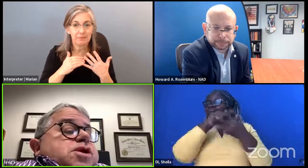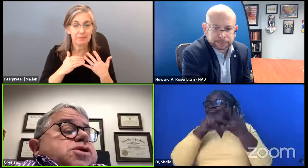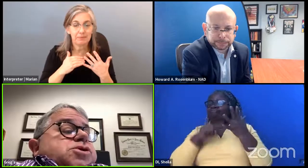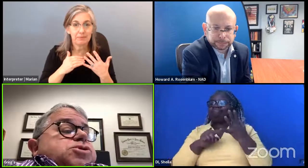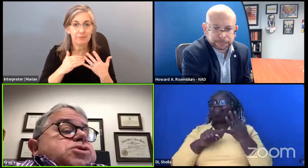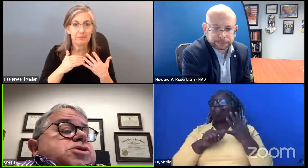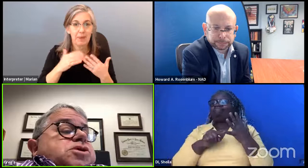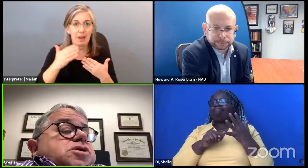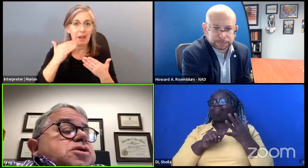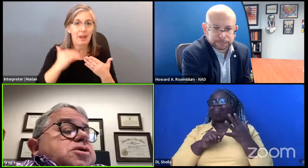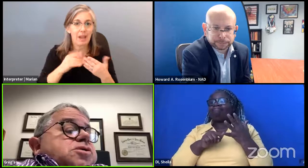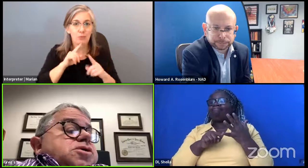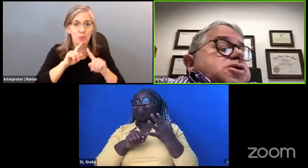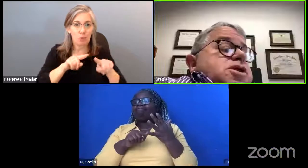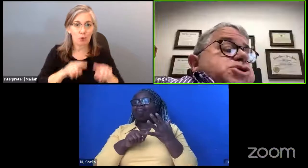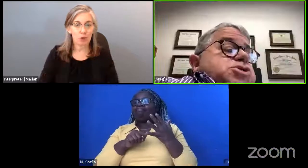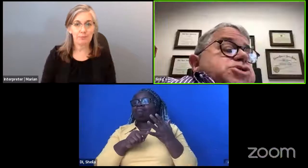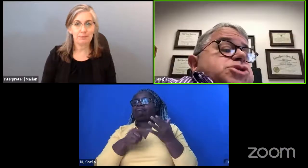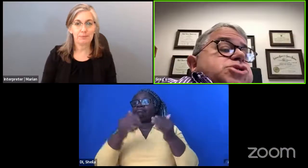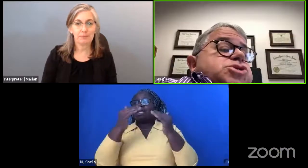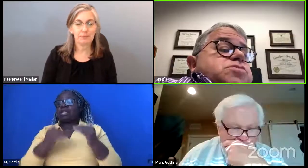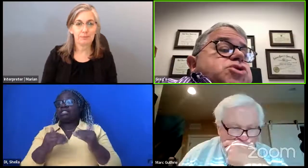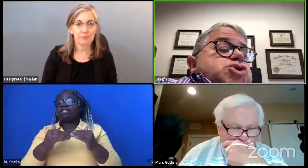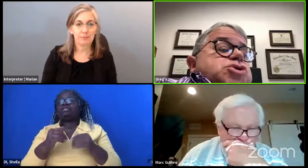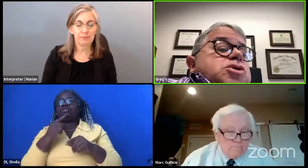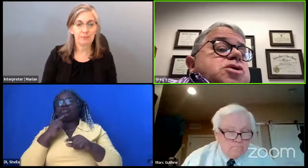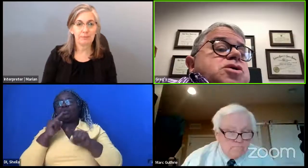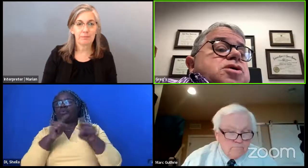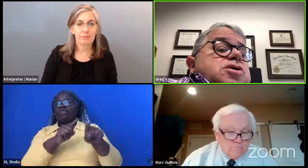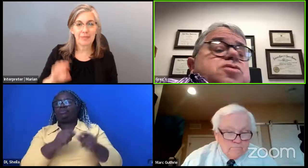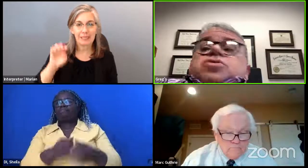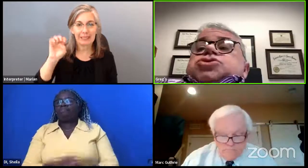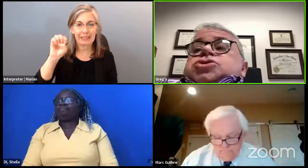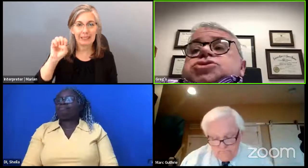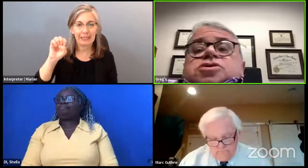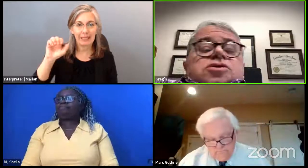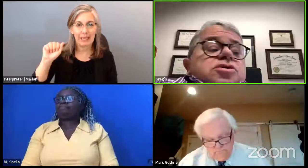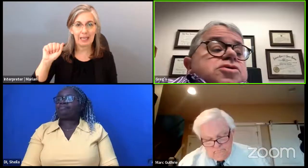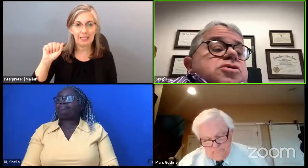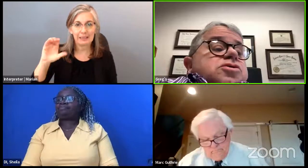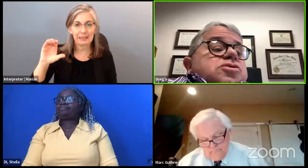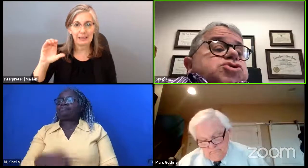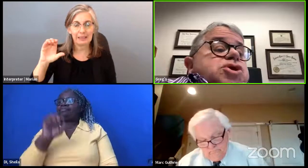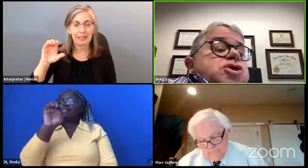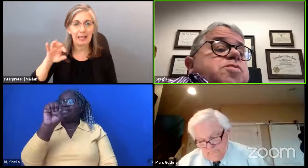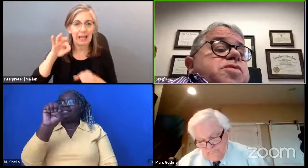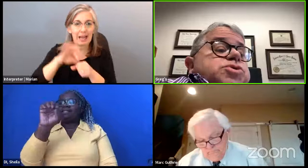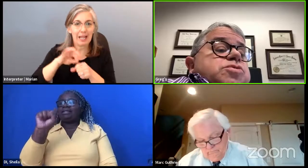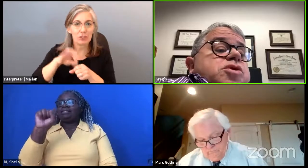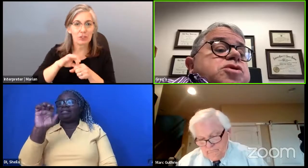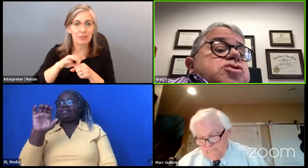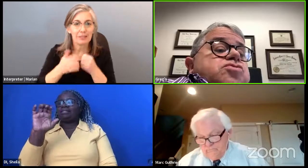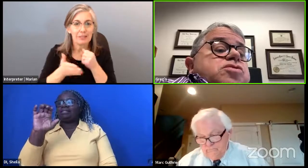And that is the Election Assistance Commission which is co-chaired by Mr. Marc Guthrie and